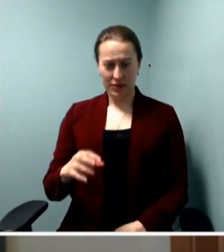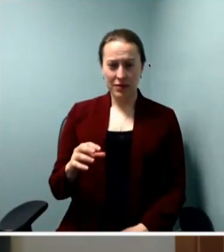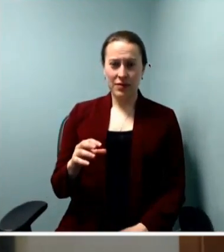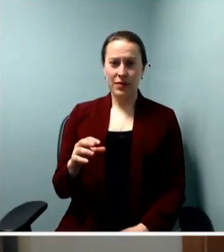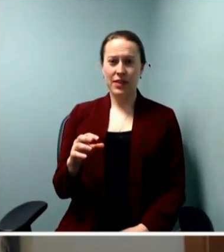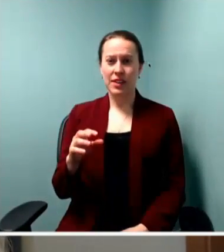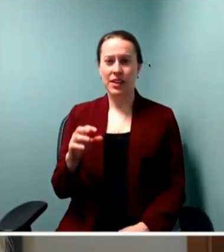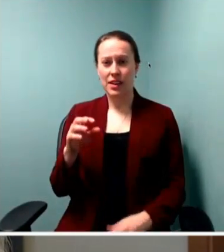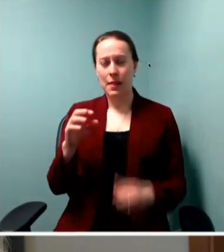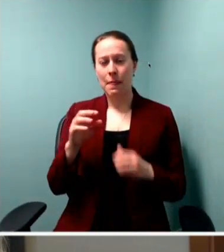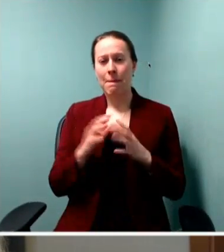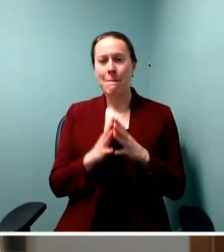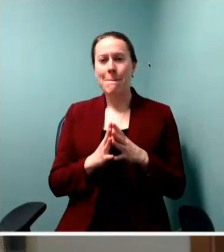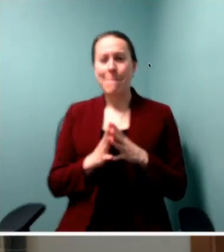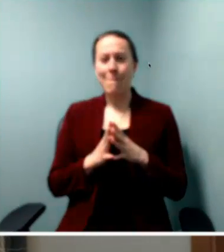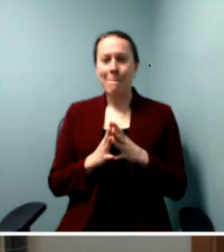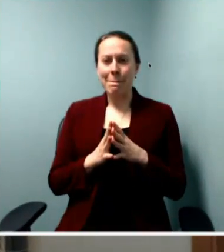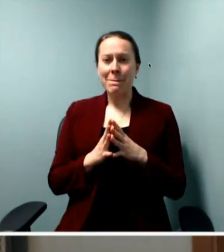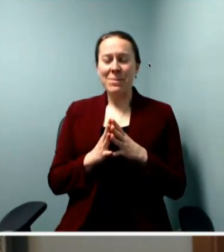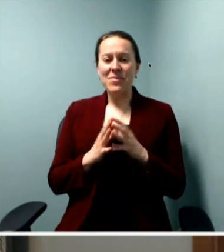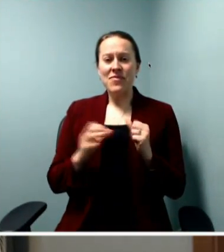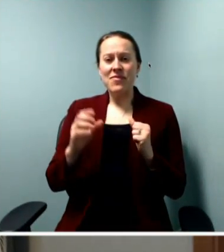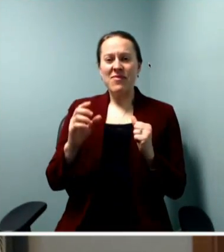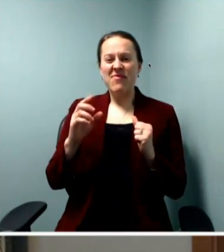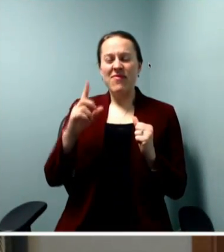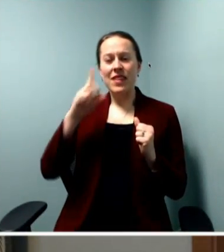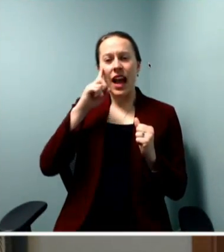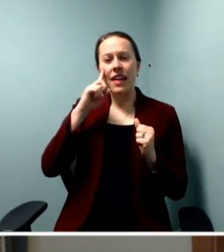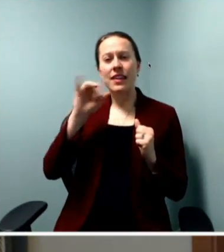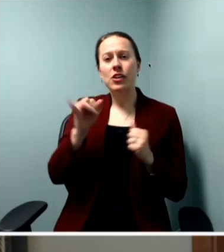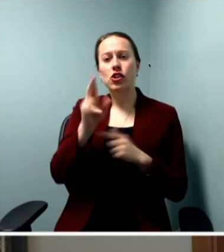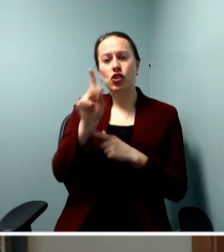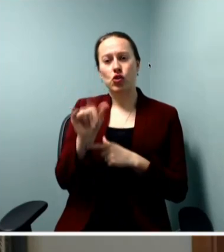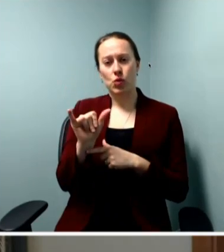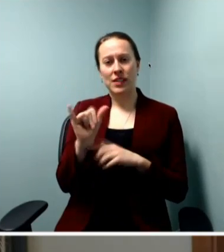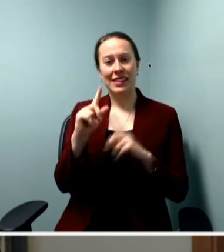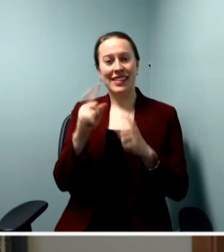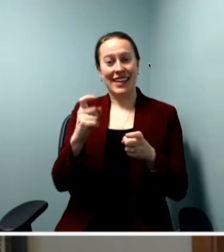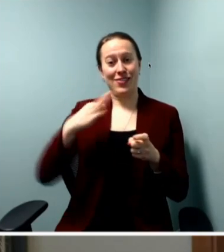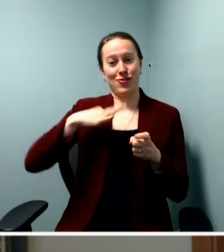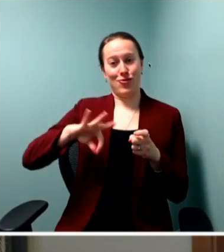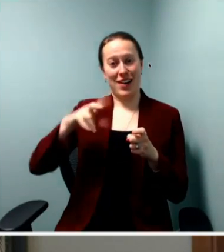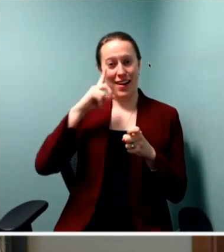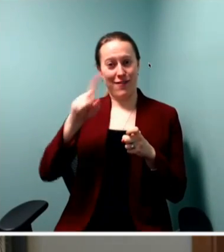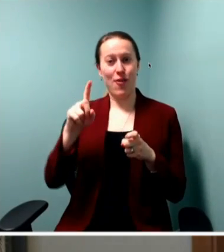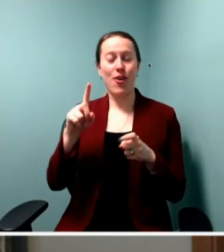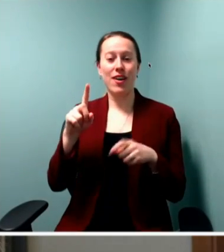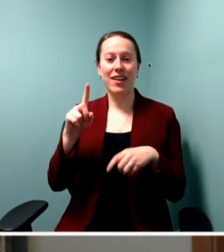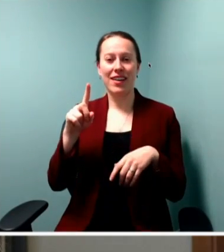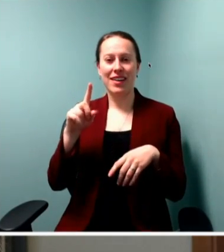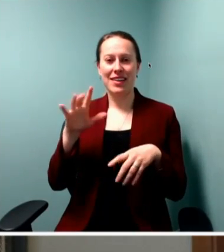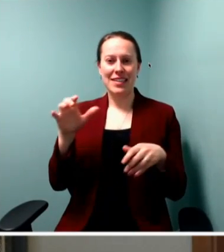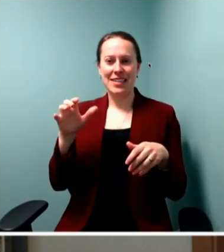I think Judy gets the credit for [trekking] the longest and hardest--